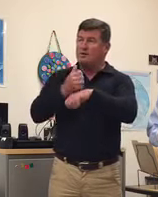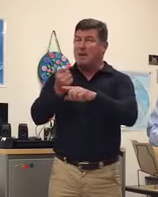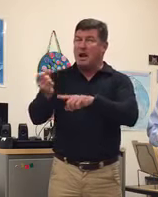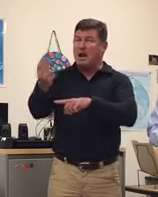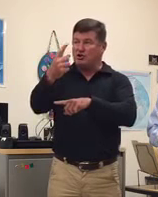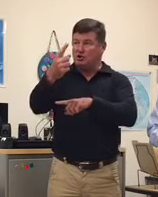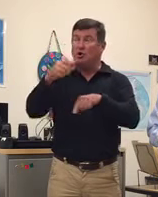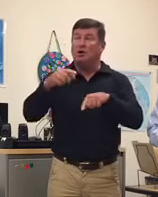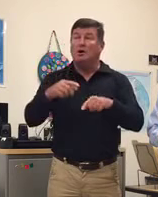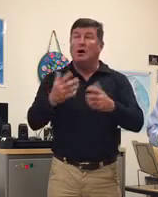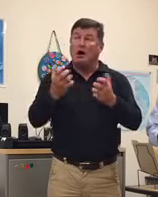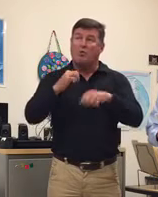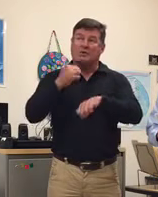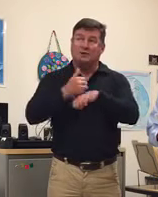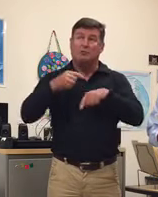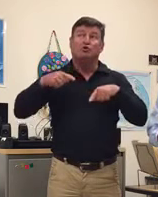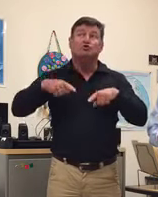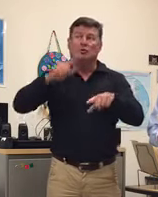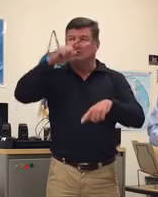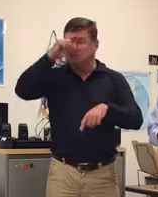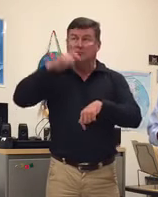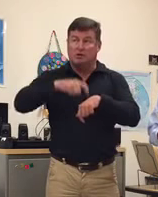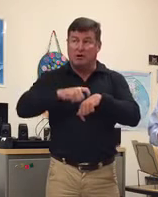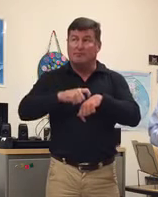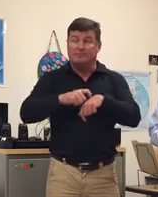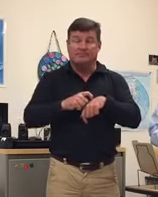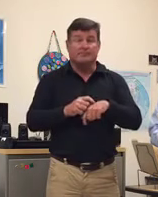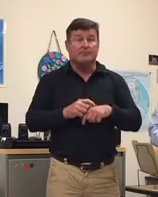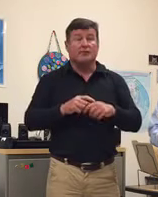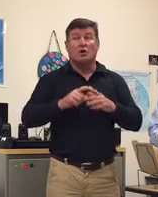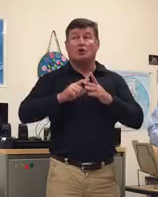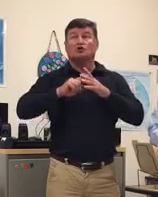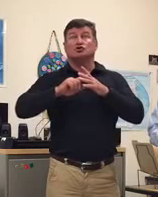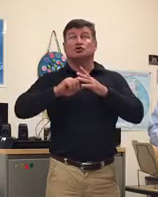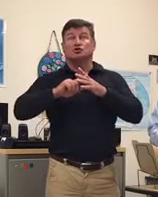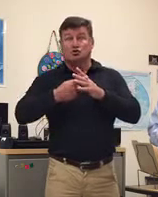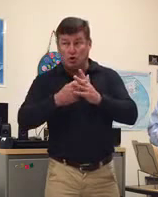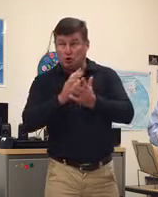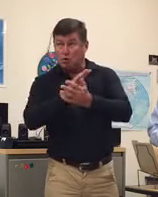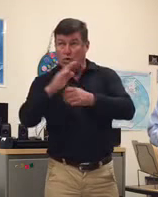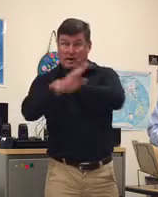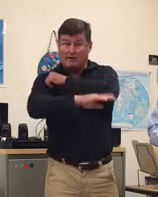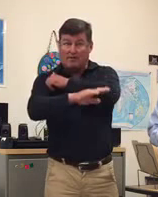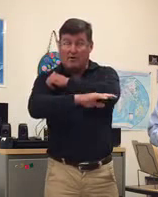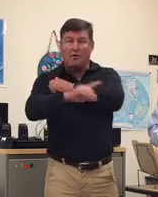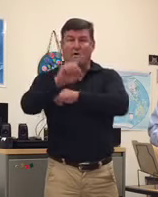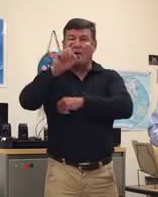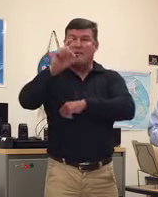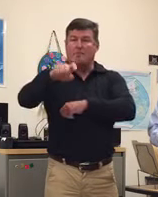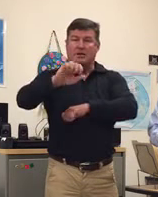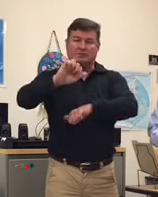ask for that installation over the summer. And when it comes to the new school year,